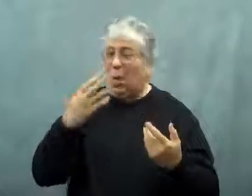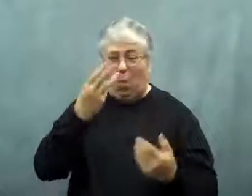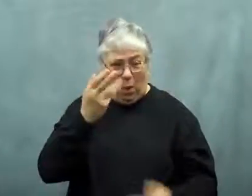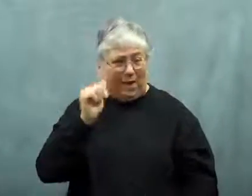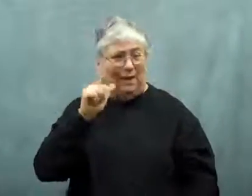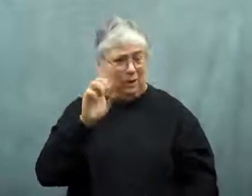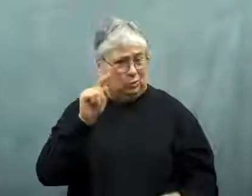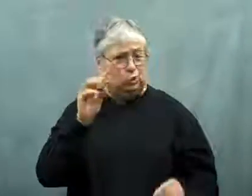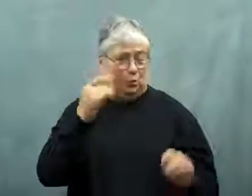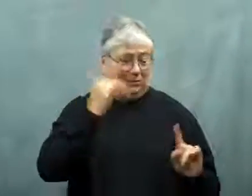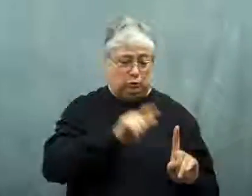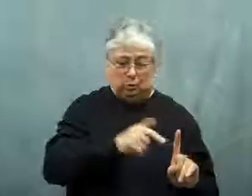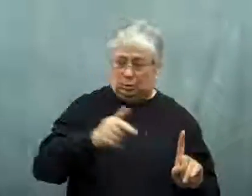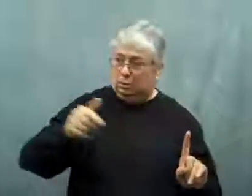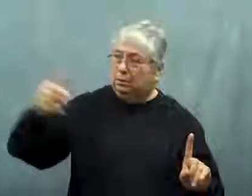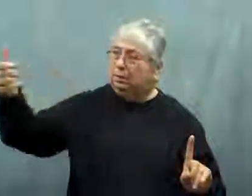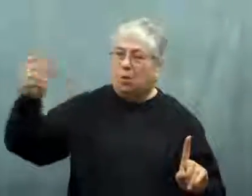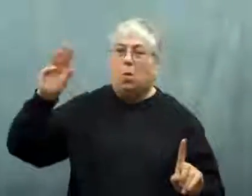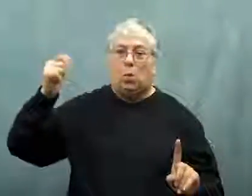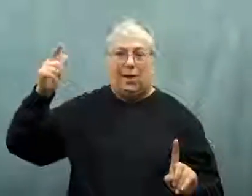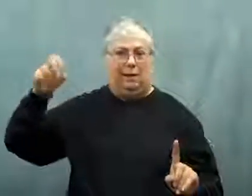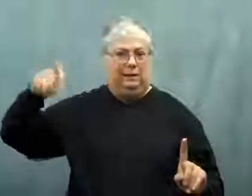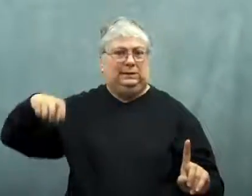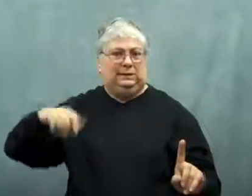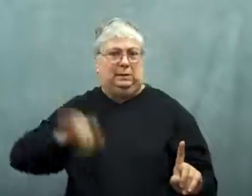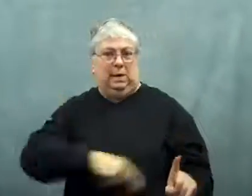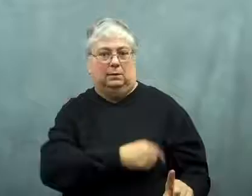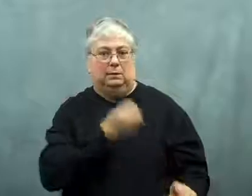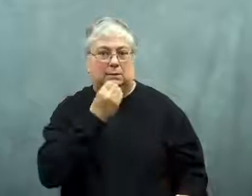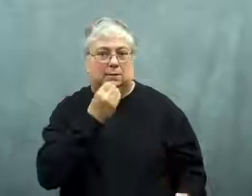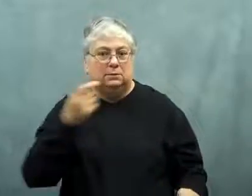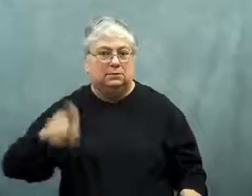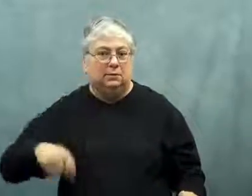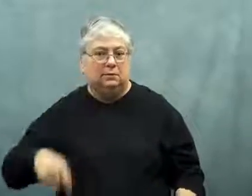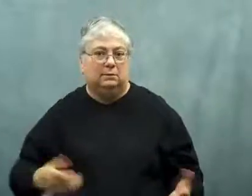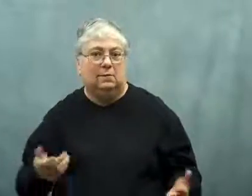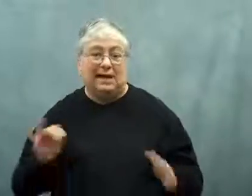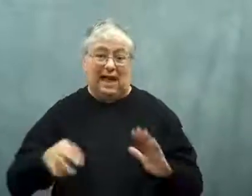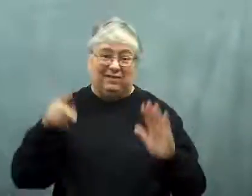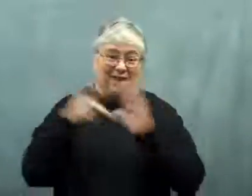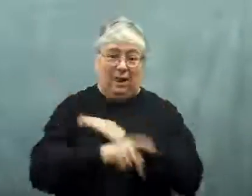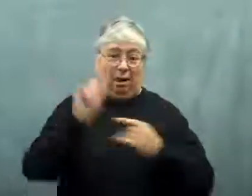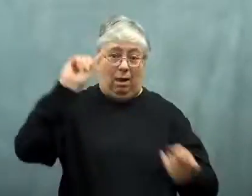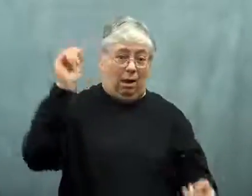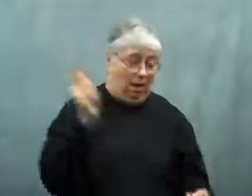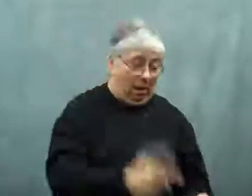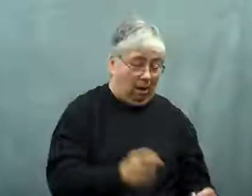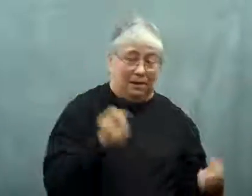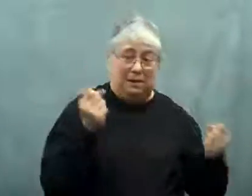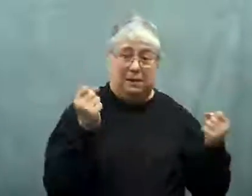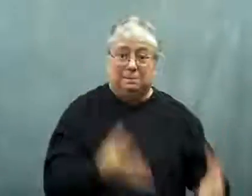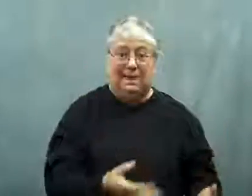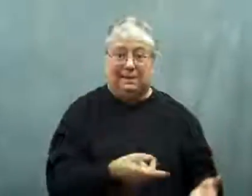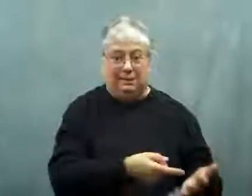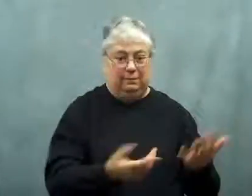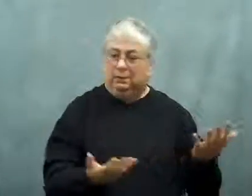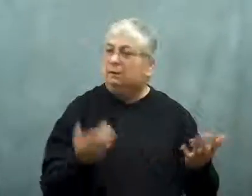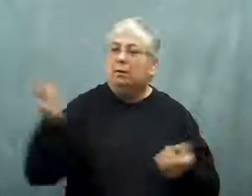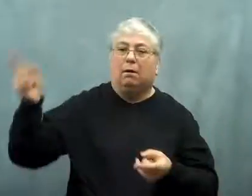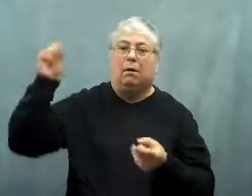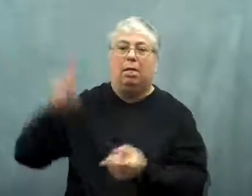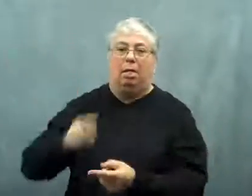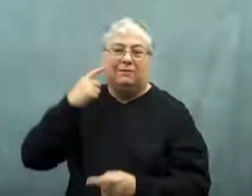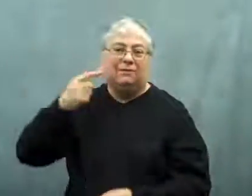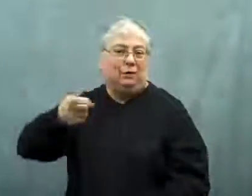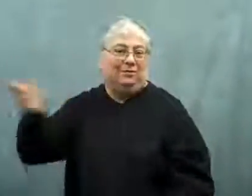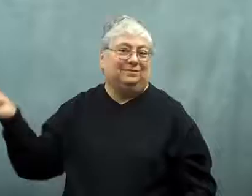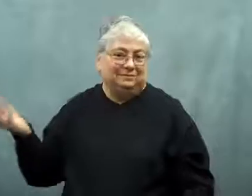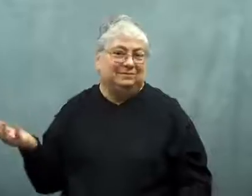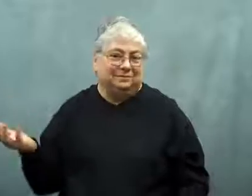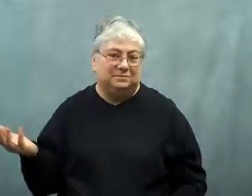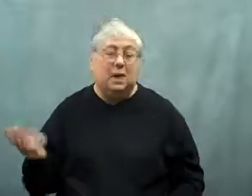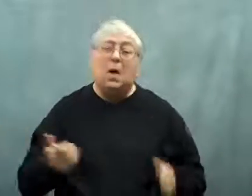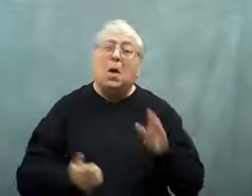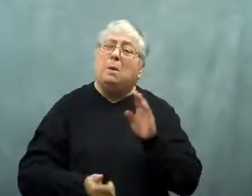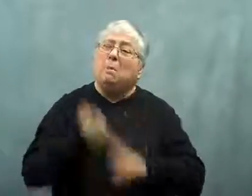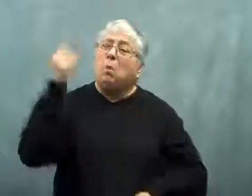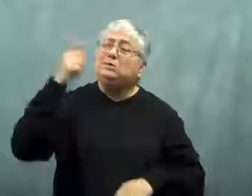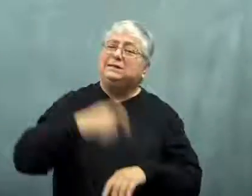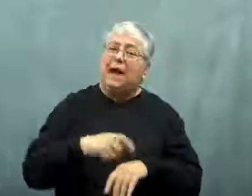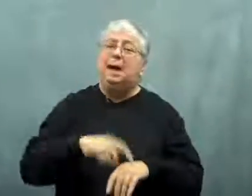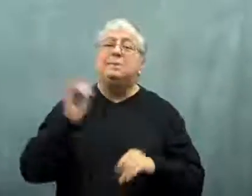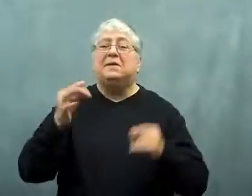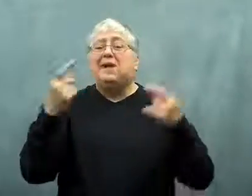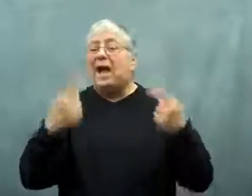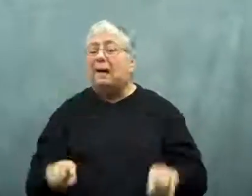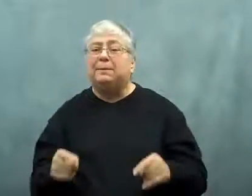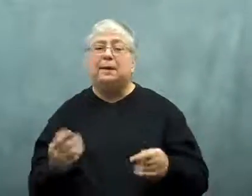It affects the whole food chain, even whales.